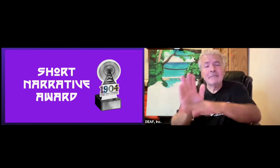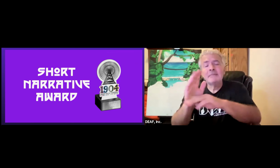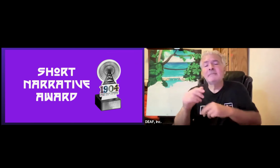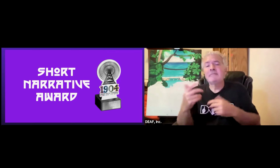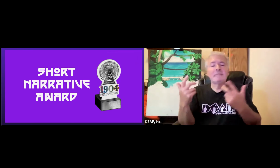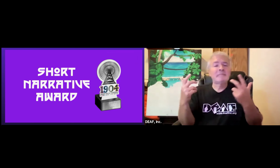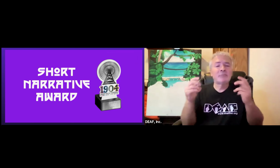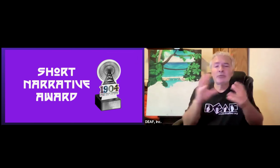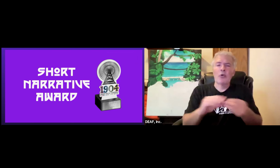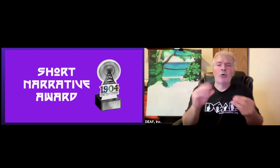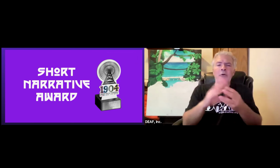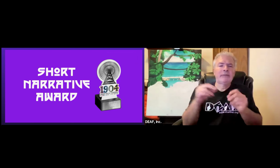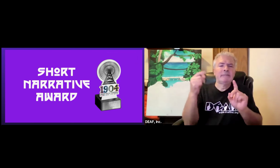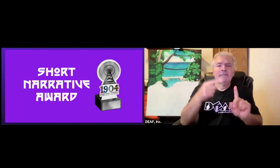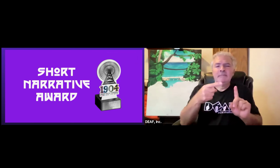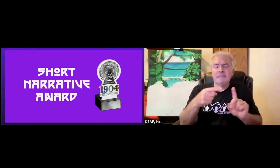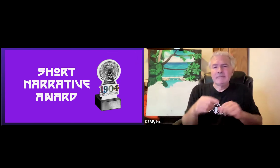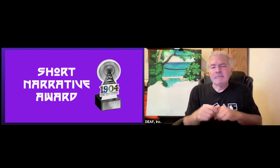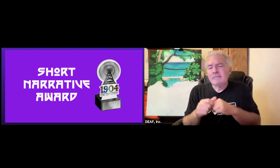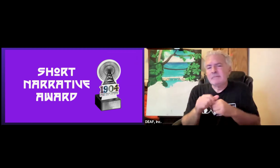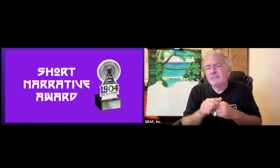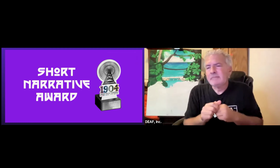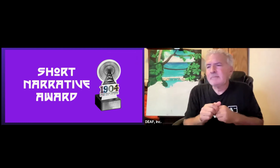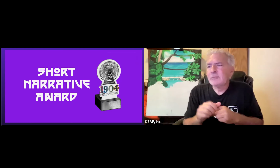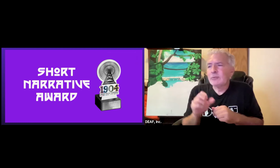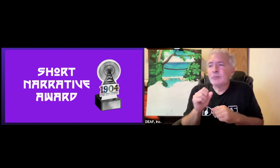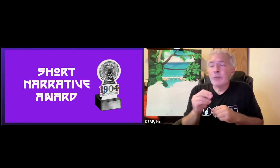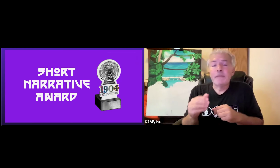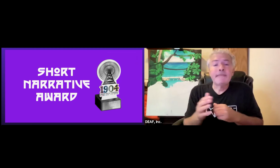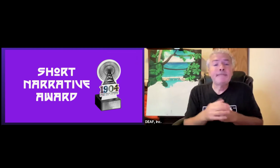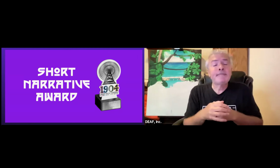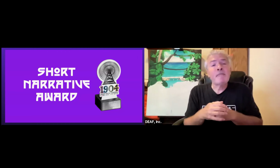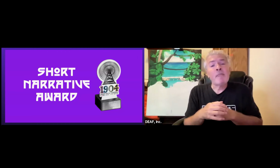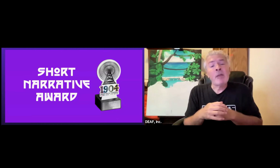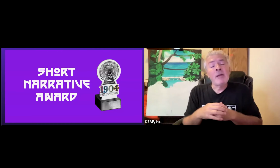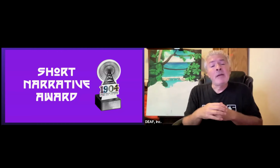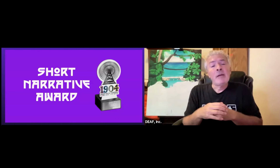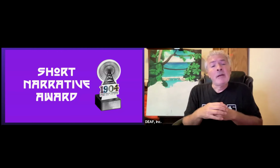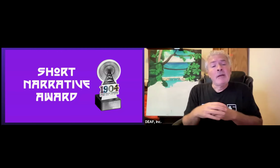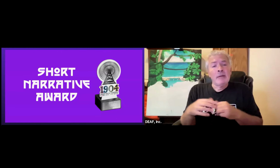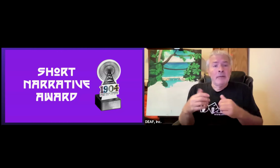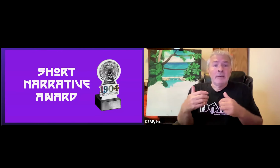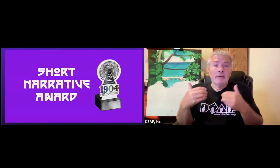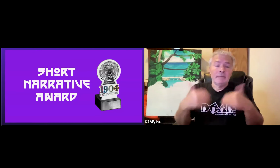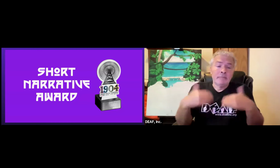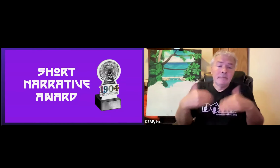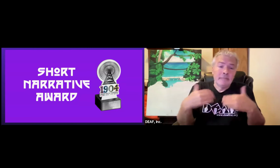They can be poetry, performances, movies - stories.